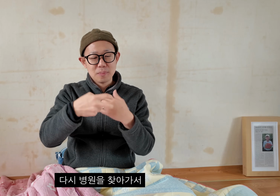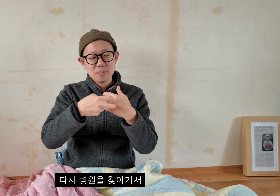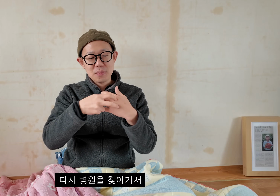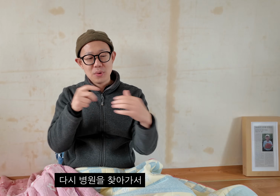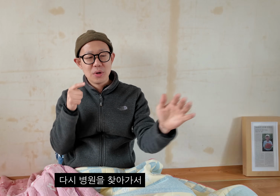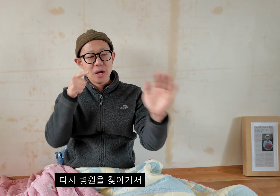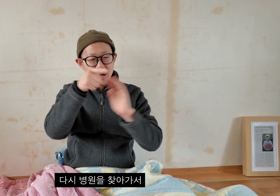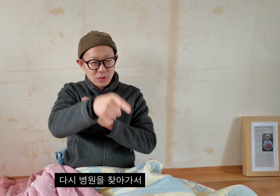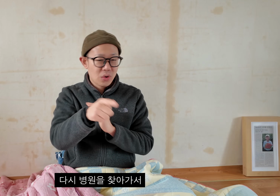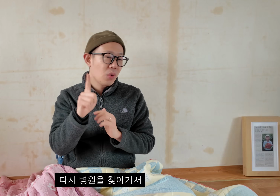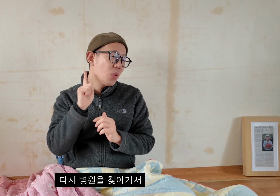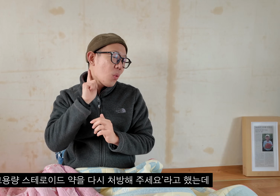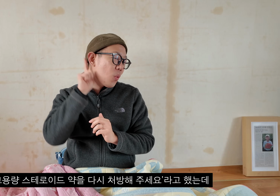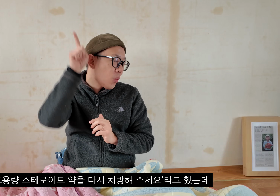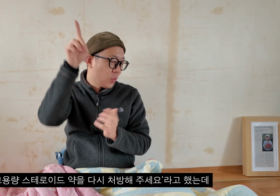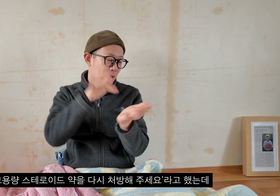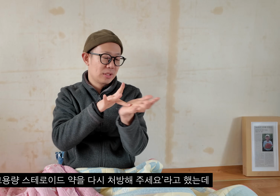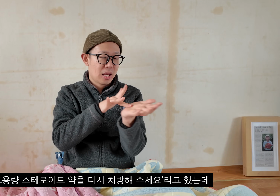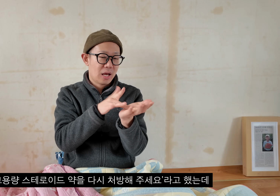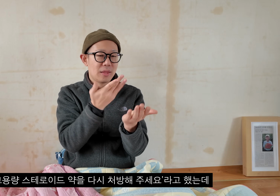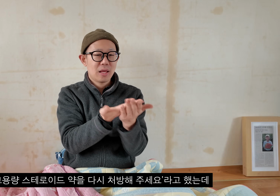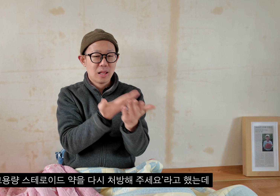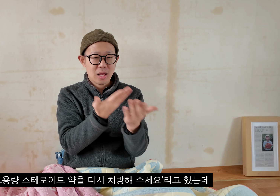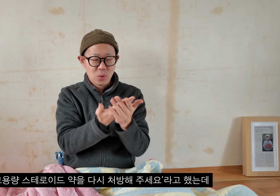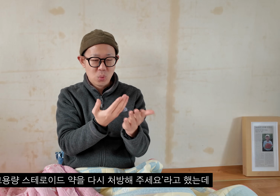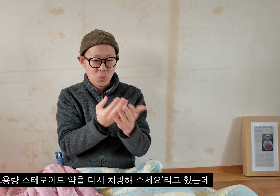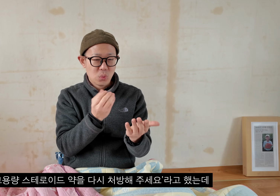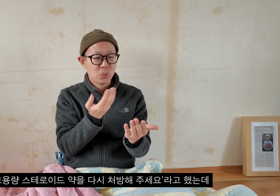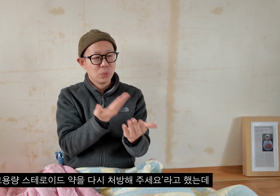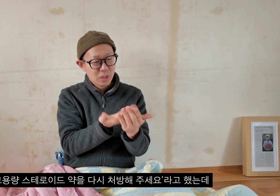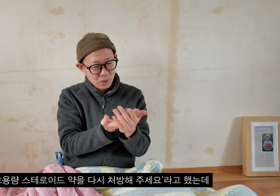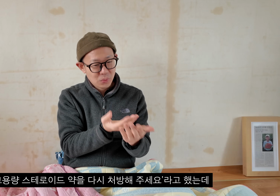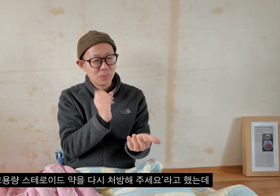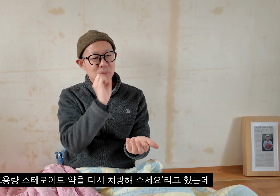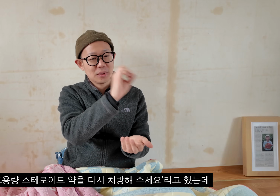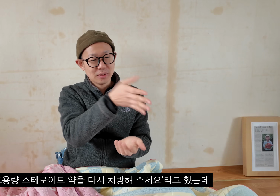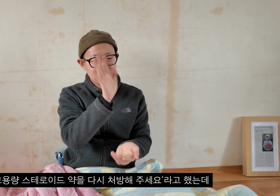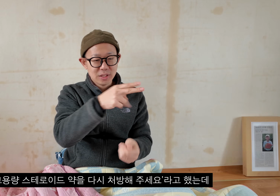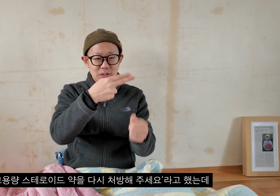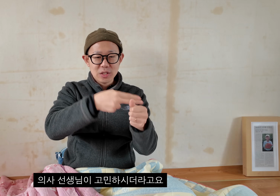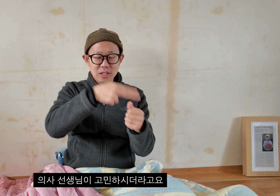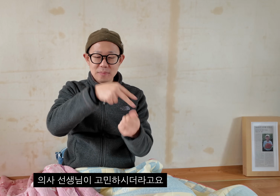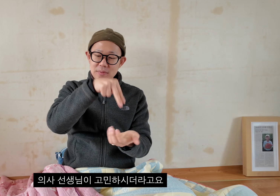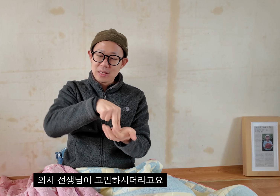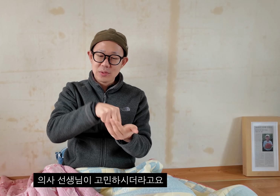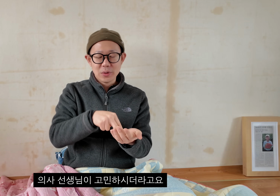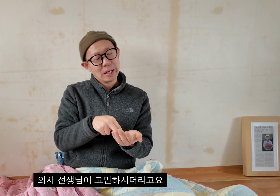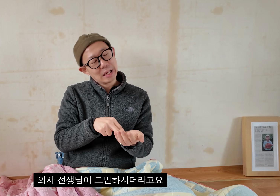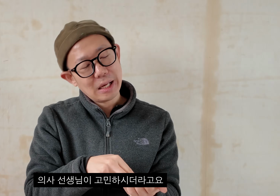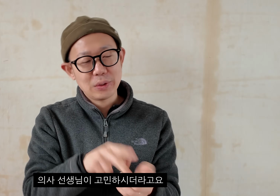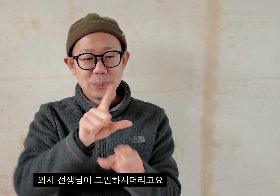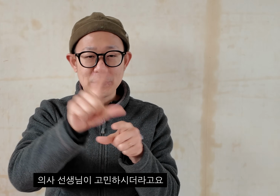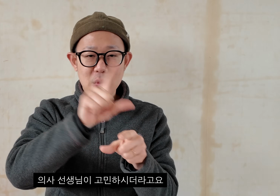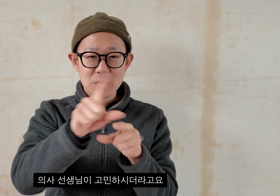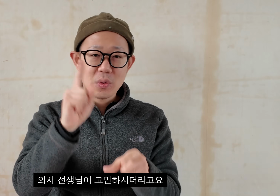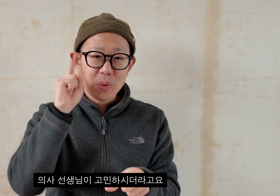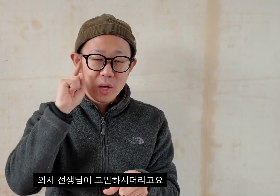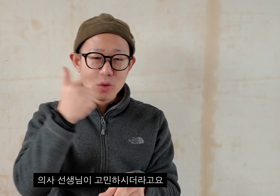I asked for more steroids. But the doctor hesitated.